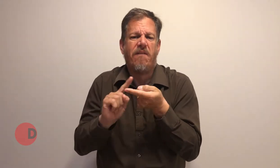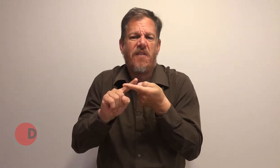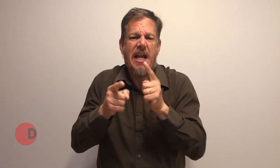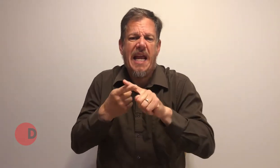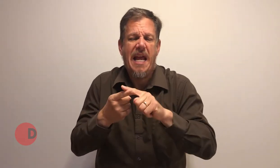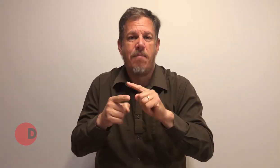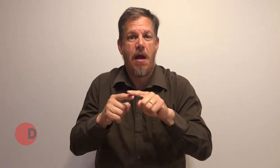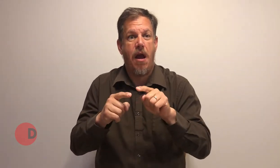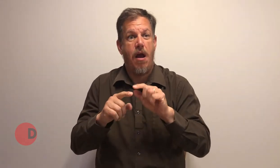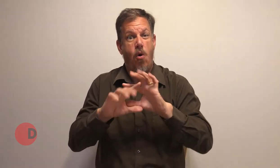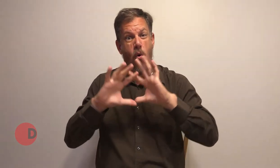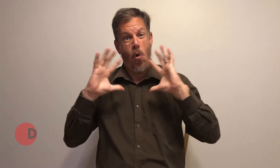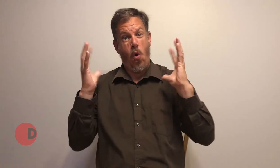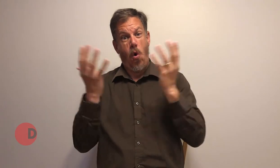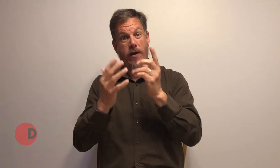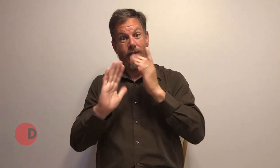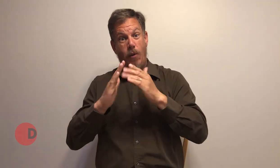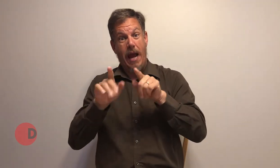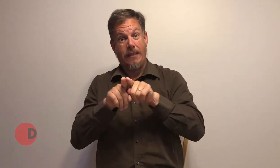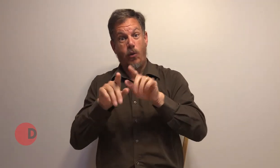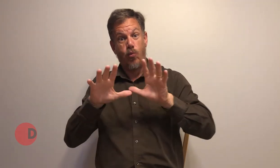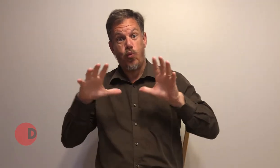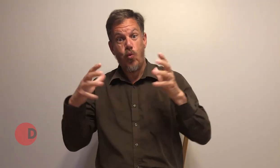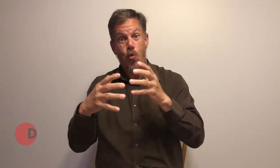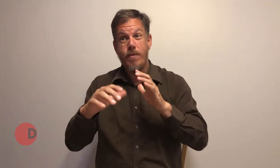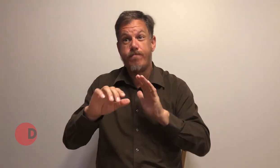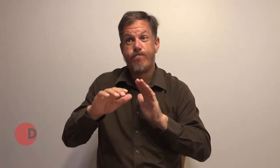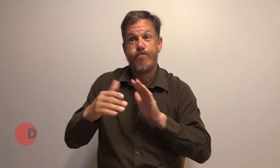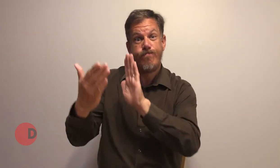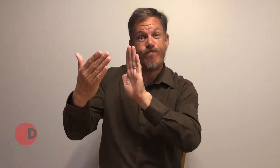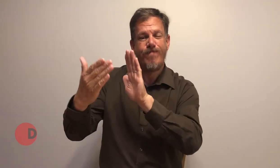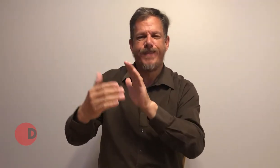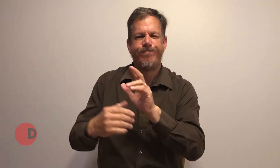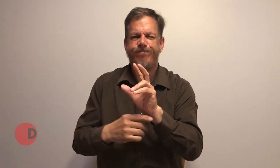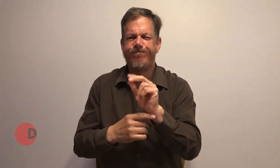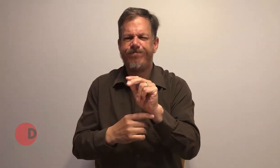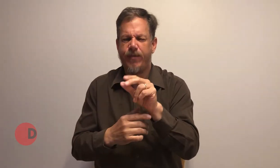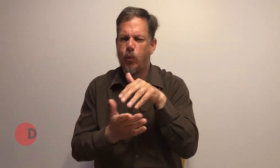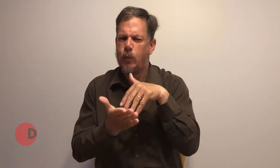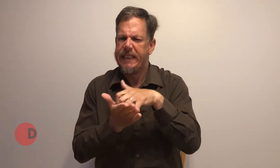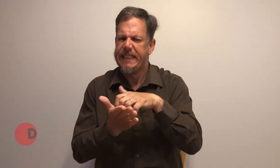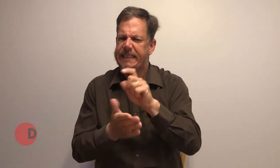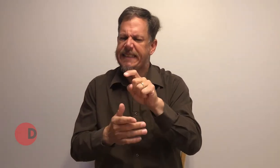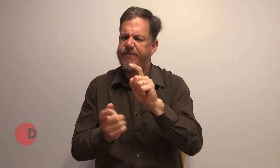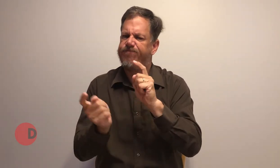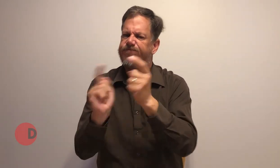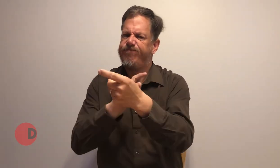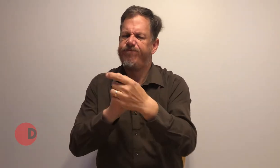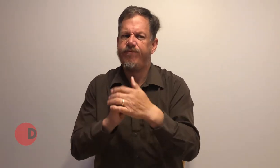a whole has not presented an united front, there are weaknesses that need to be changed.